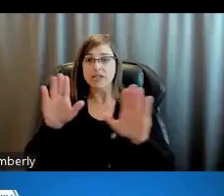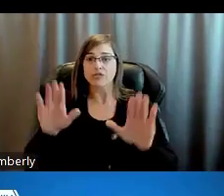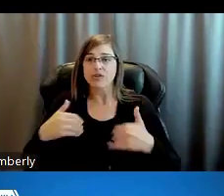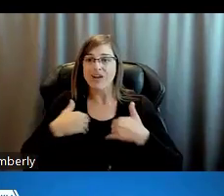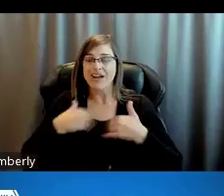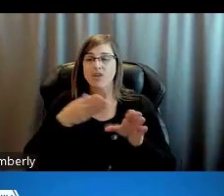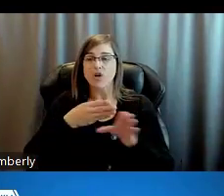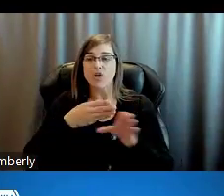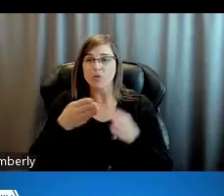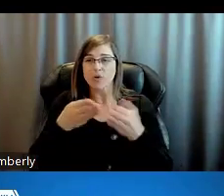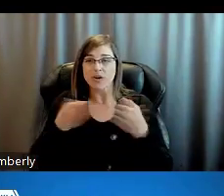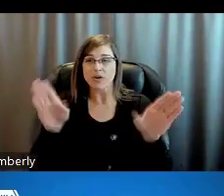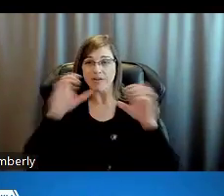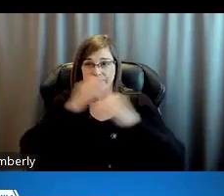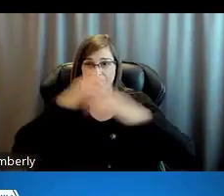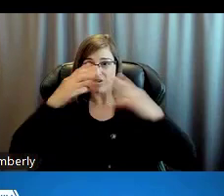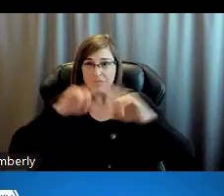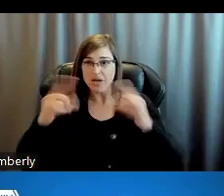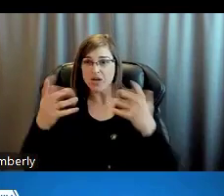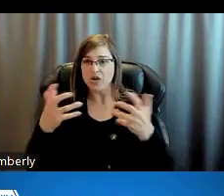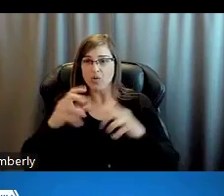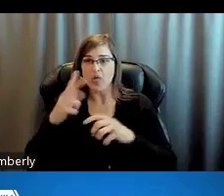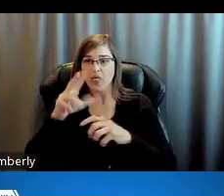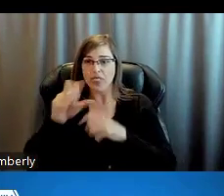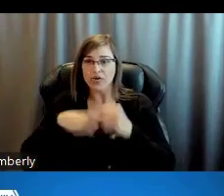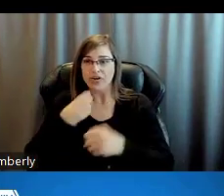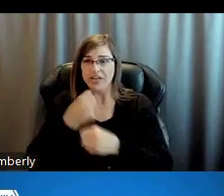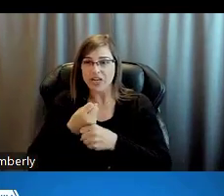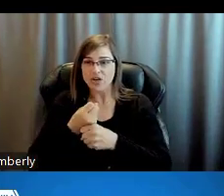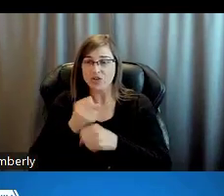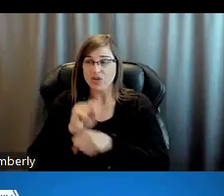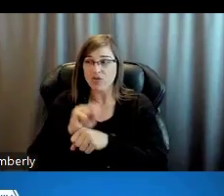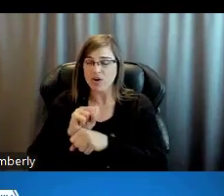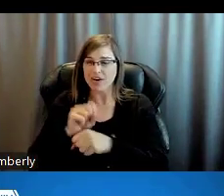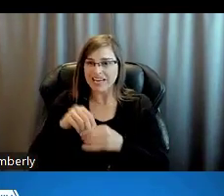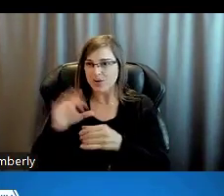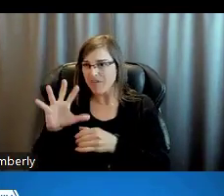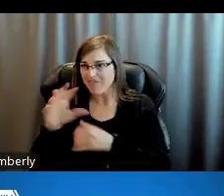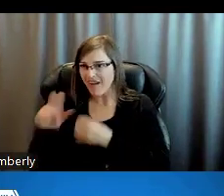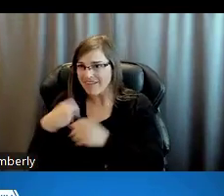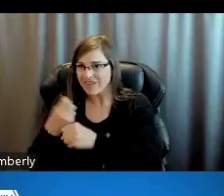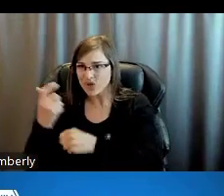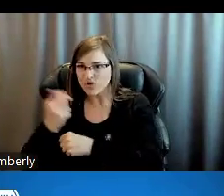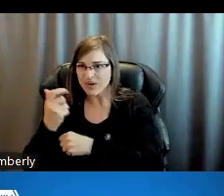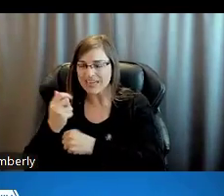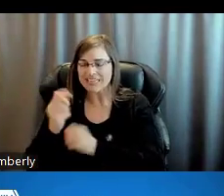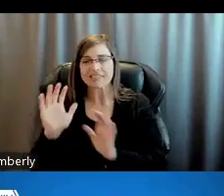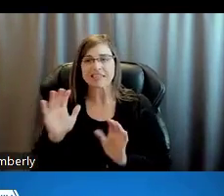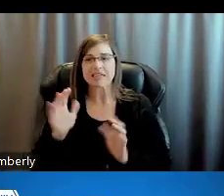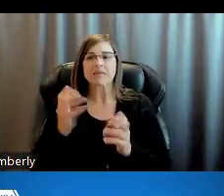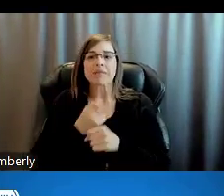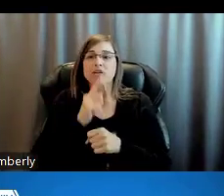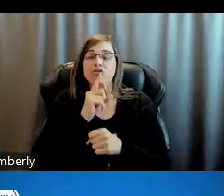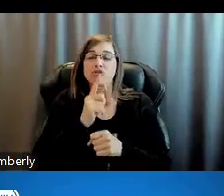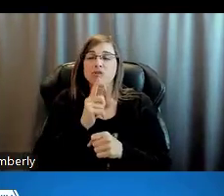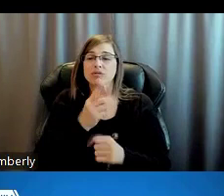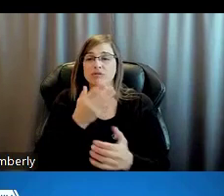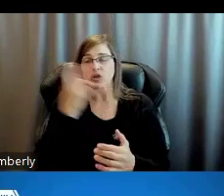but you don't want to put 30 years worth of work into a 5-year grant. So you have to make sure that there's realistic aim and timeline.